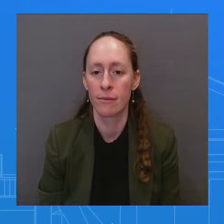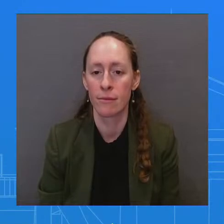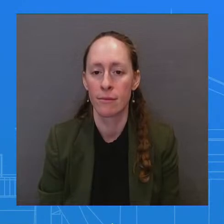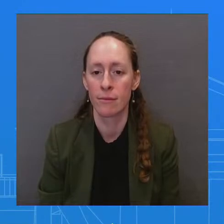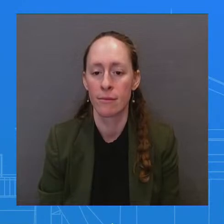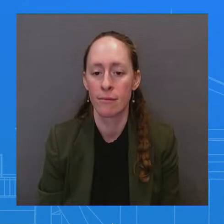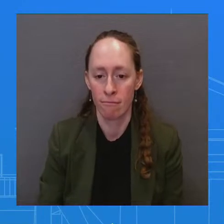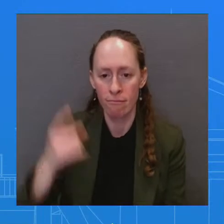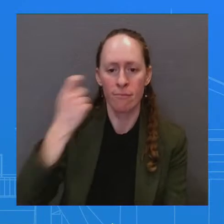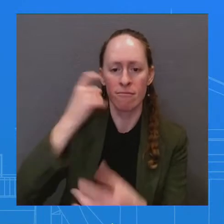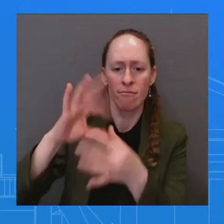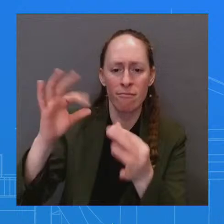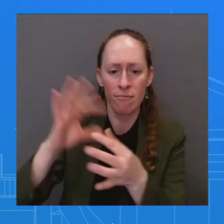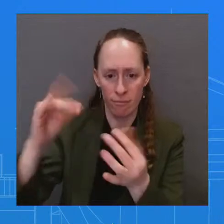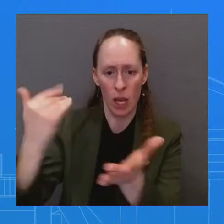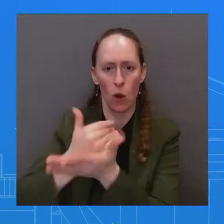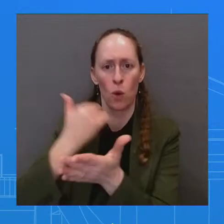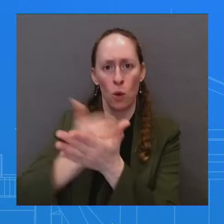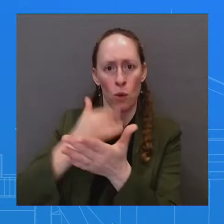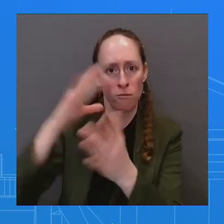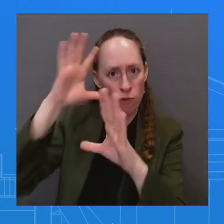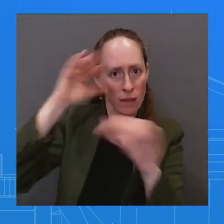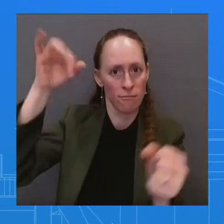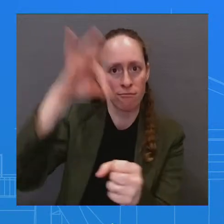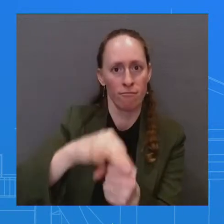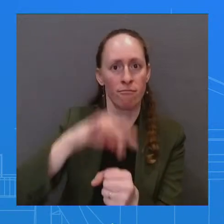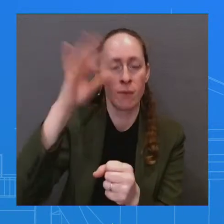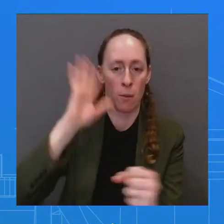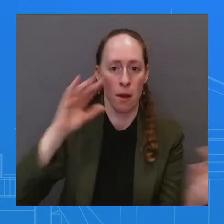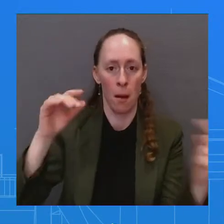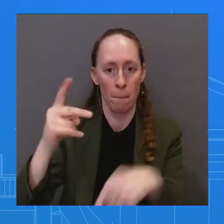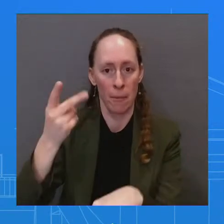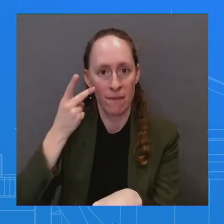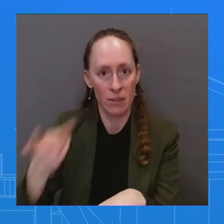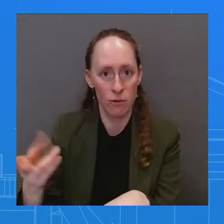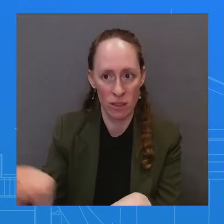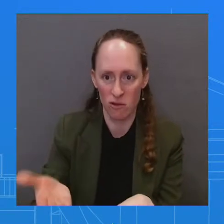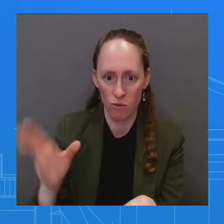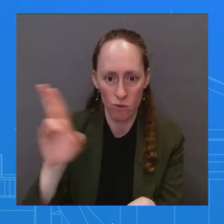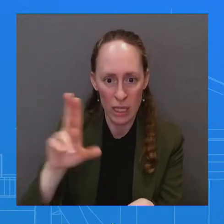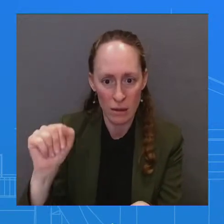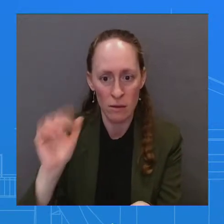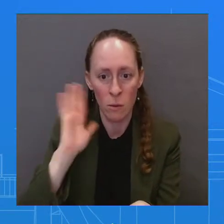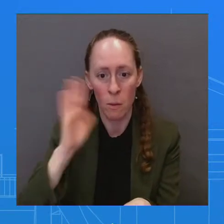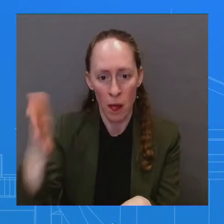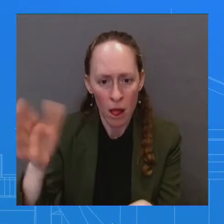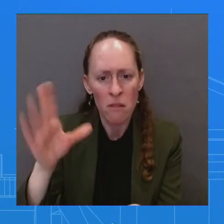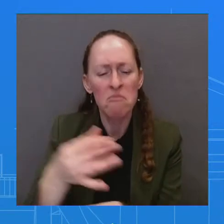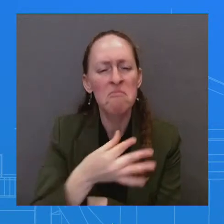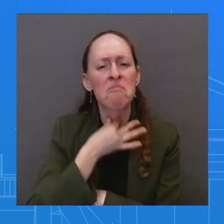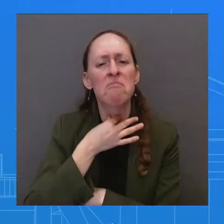And what are the expectations of the White House for this meeting? And more broadly, what are the expectations of the President for the relationship between the two nations?